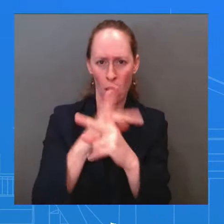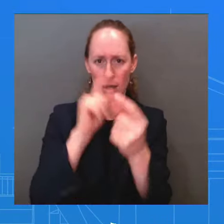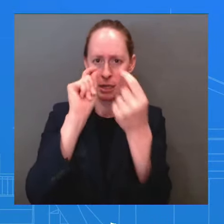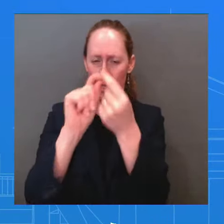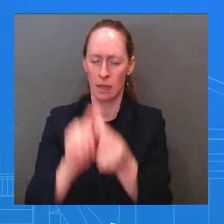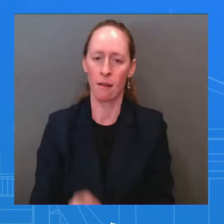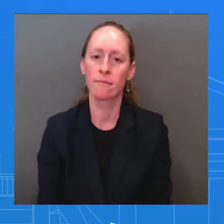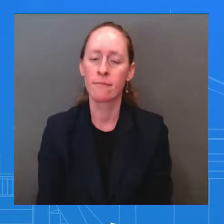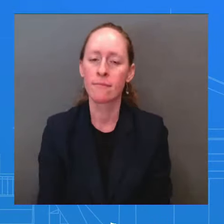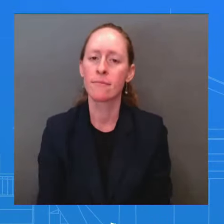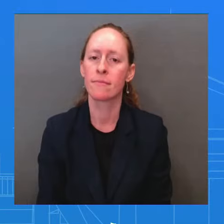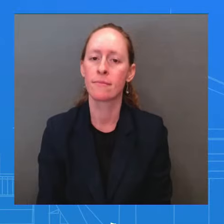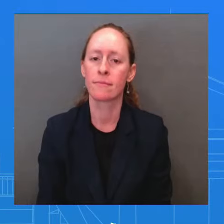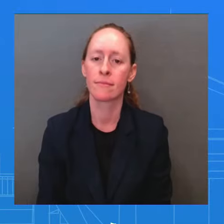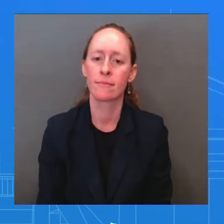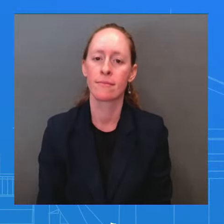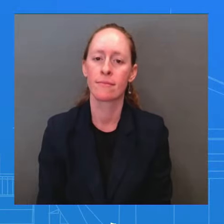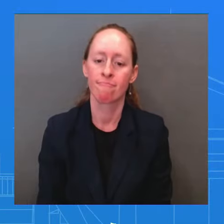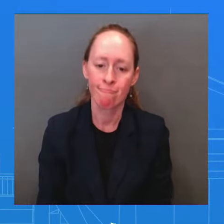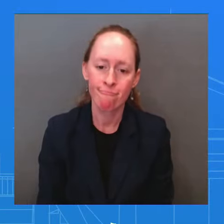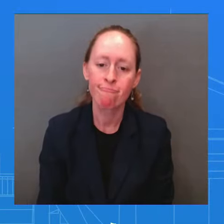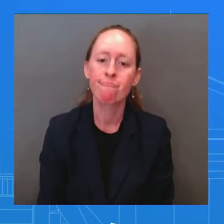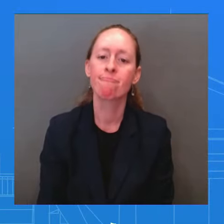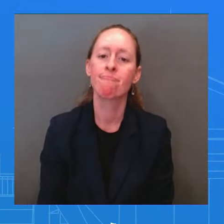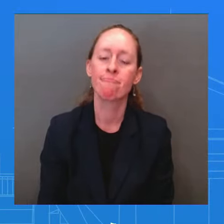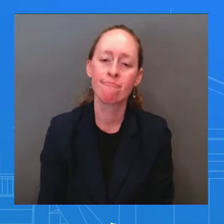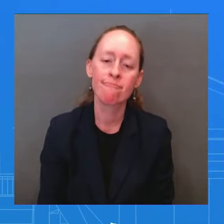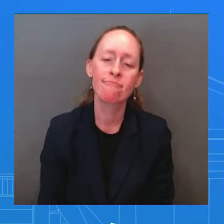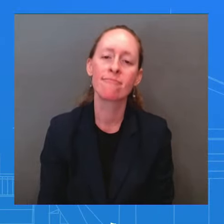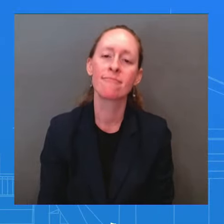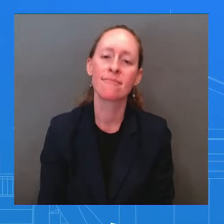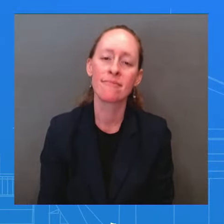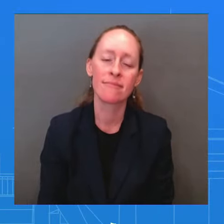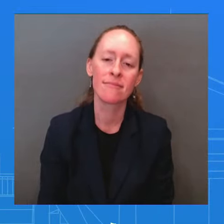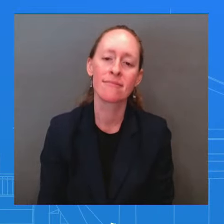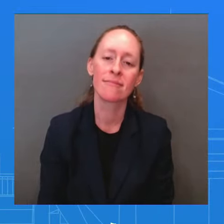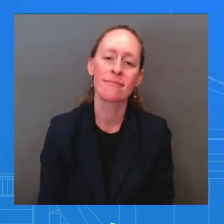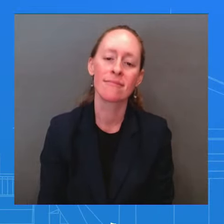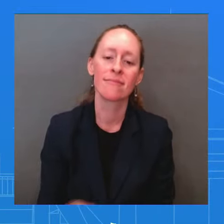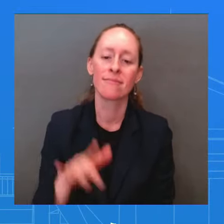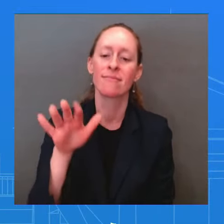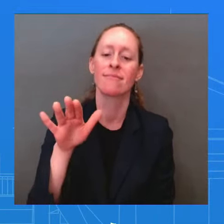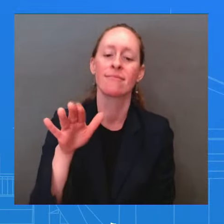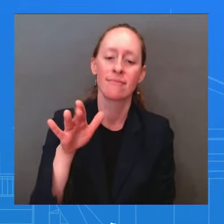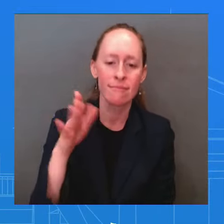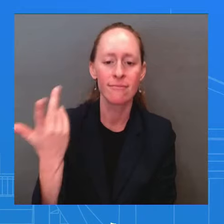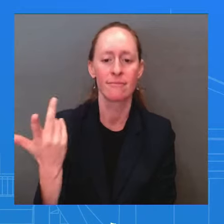The Press: Can you speak to some of the difficult intersections here for the President. He obviously supports electric vehicles